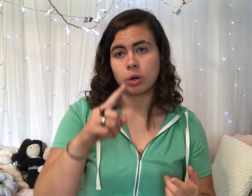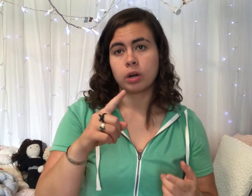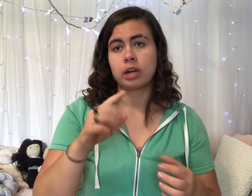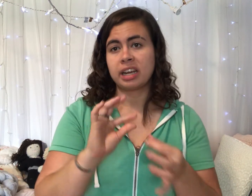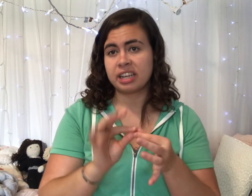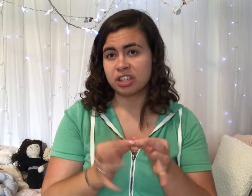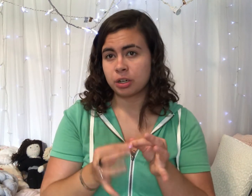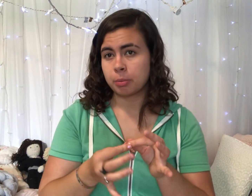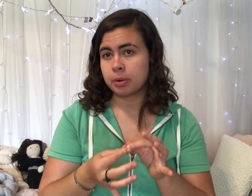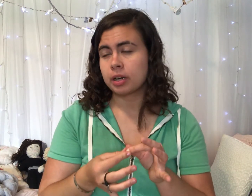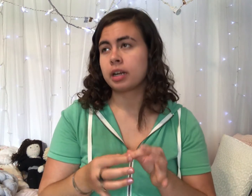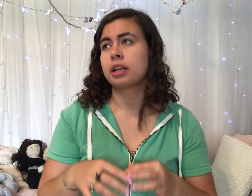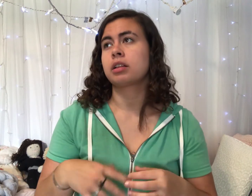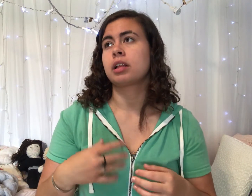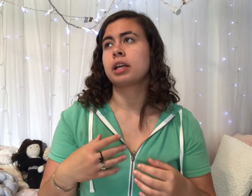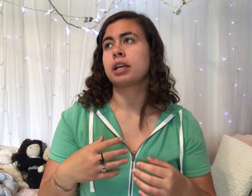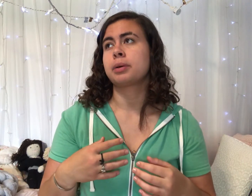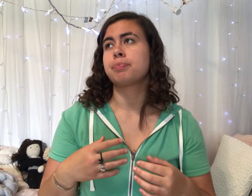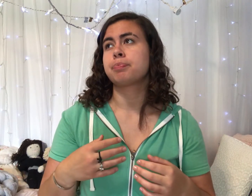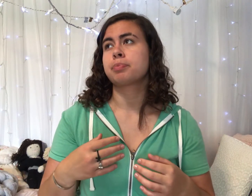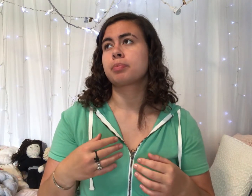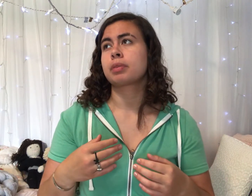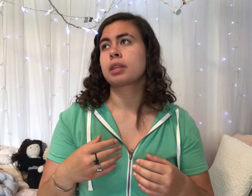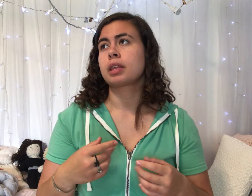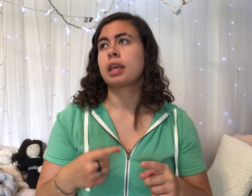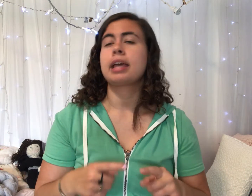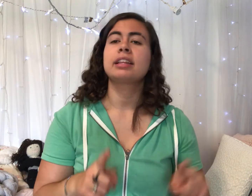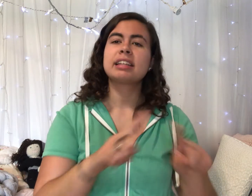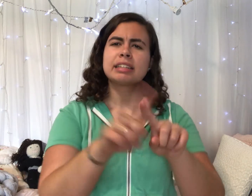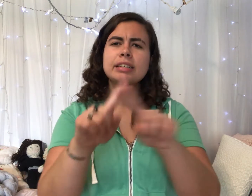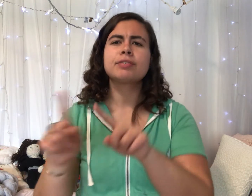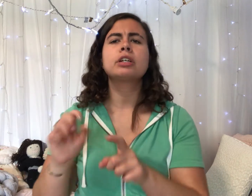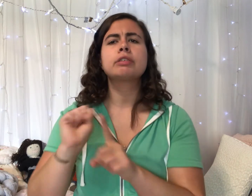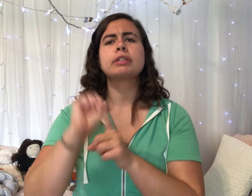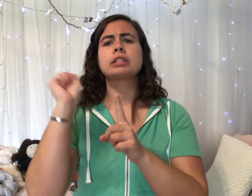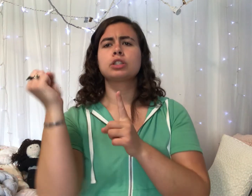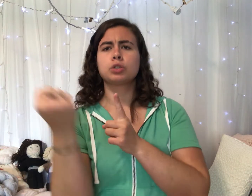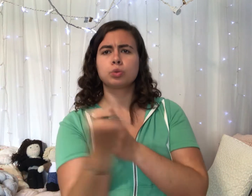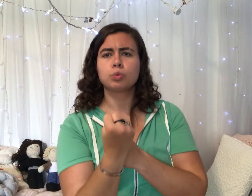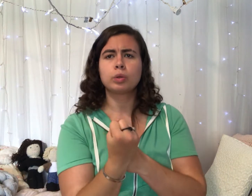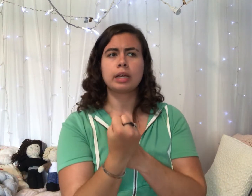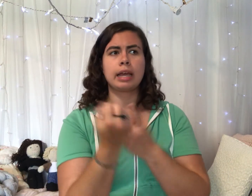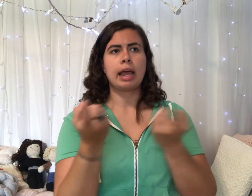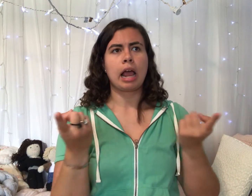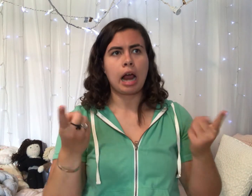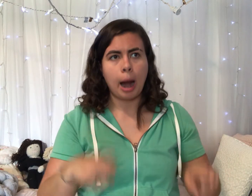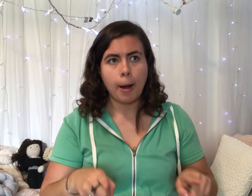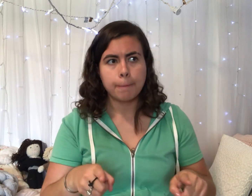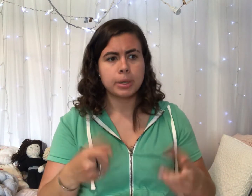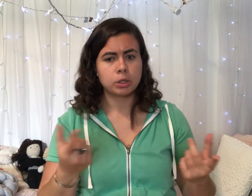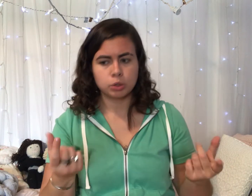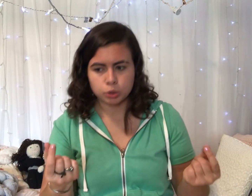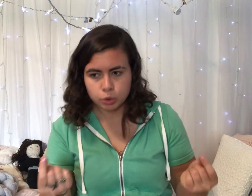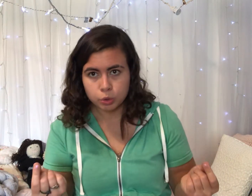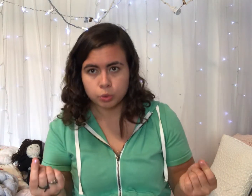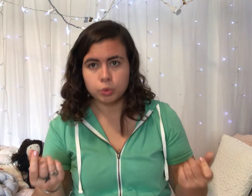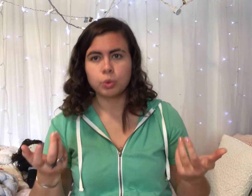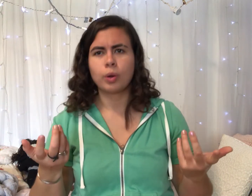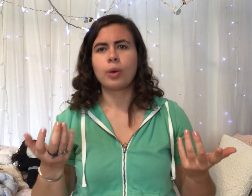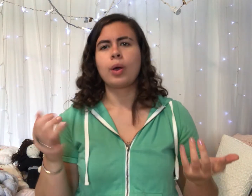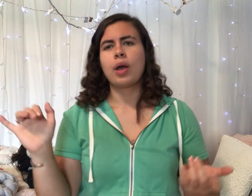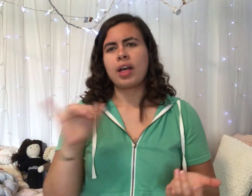for interpreting and like what you do in different situations, things like that.